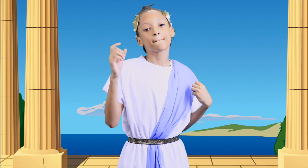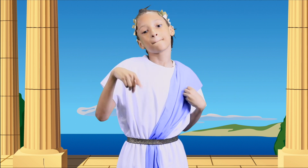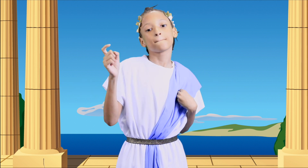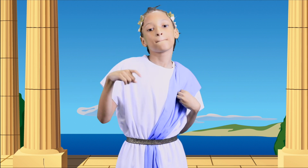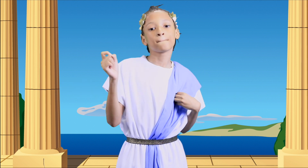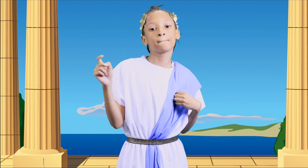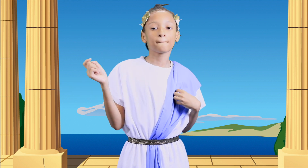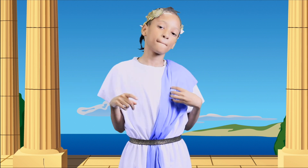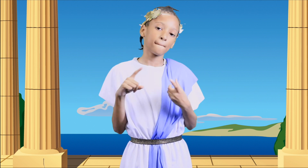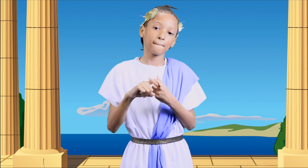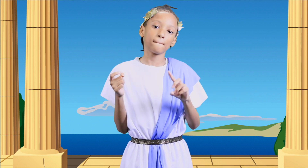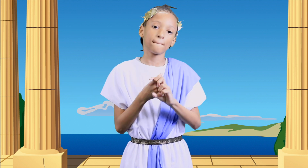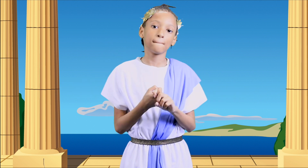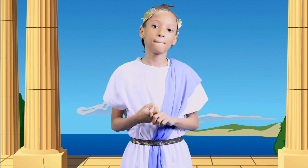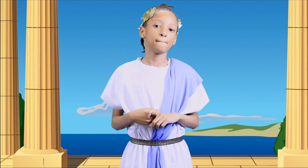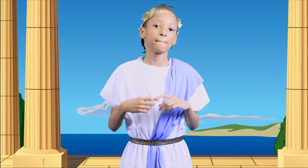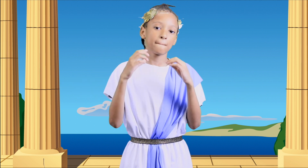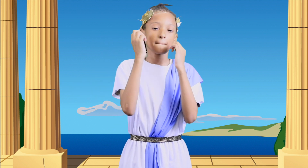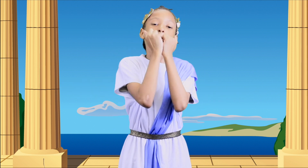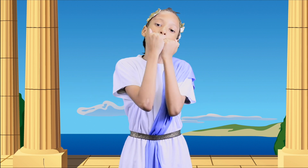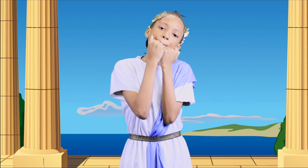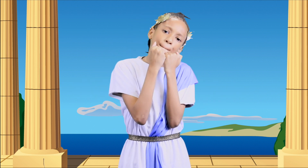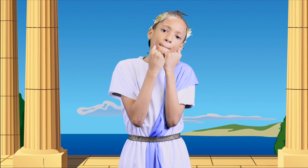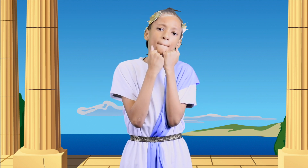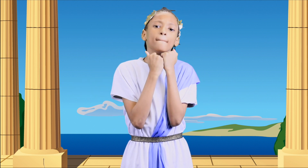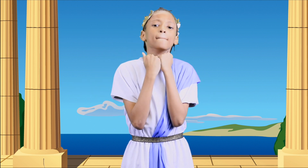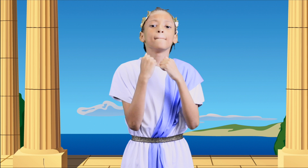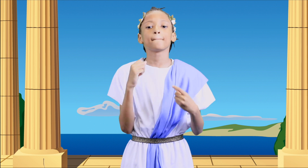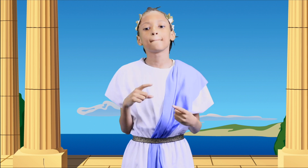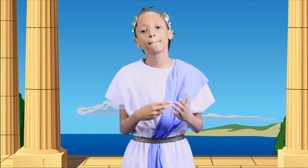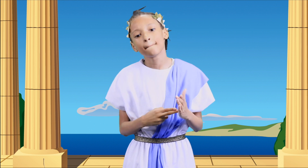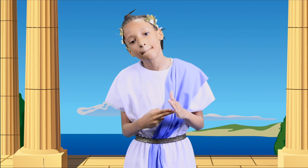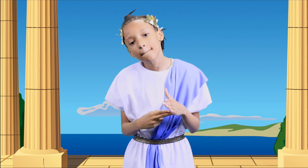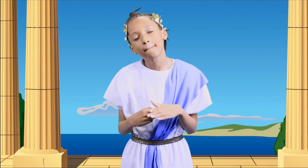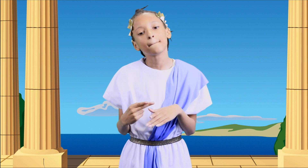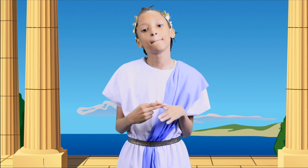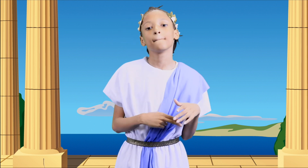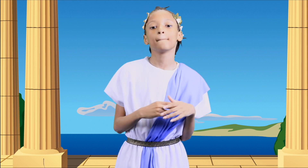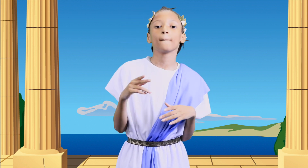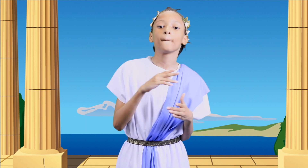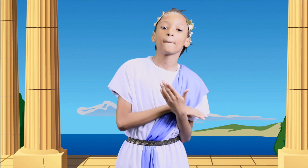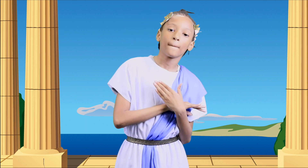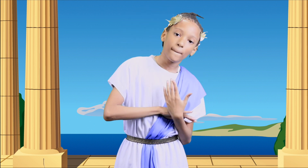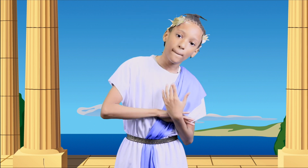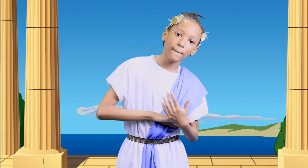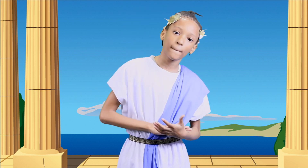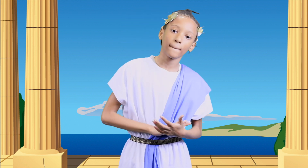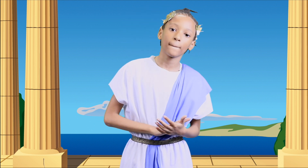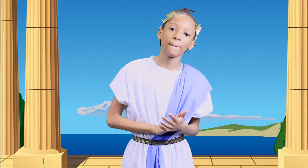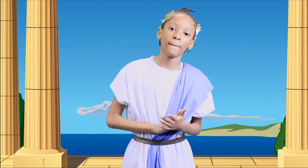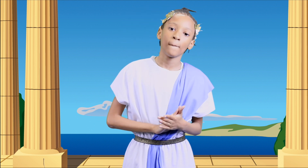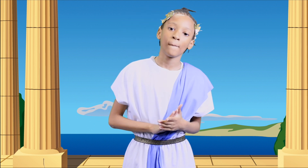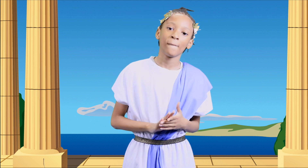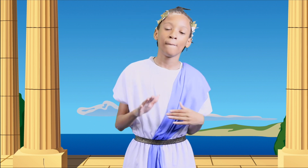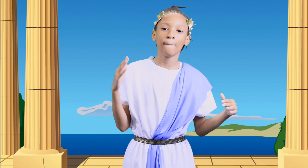Friends need to cherish each other, be honest and nice.